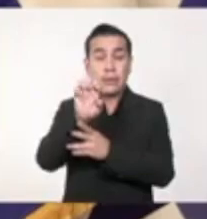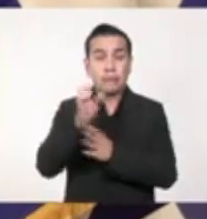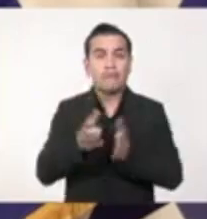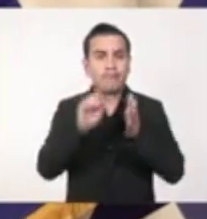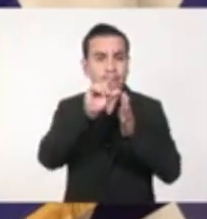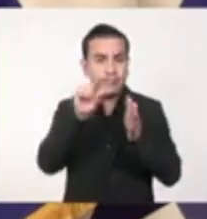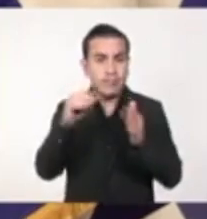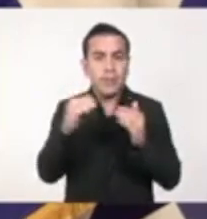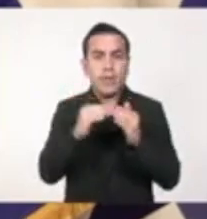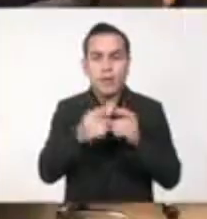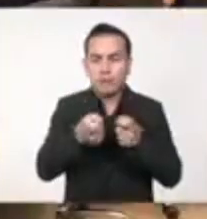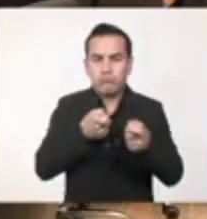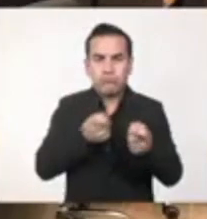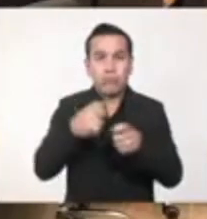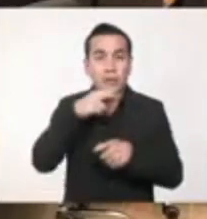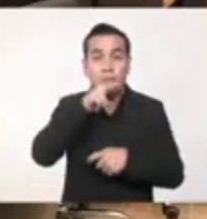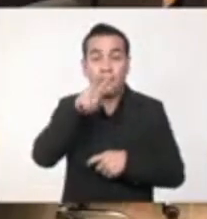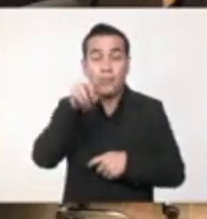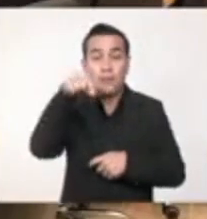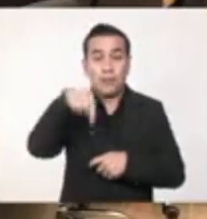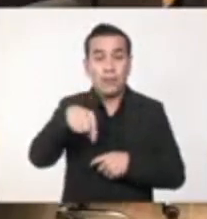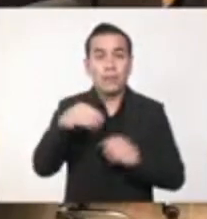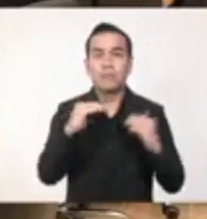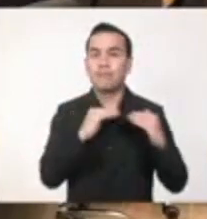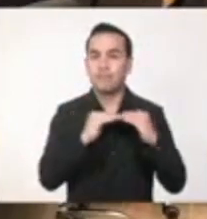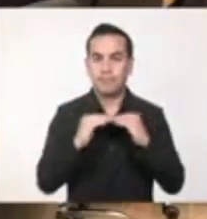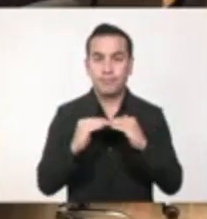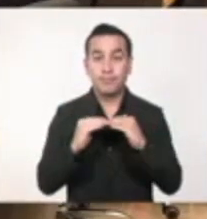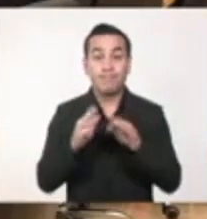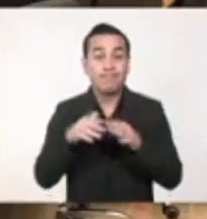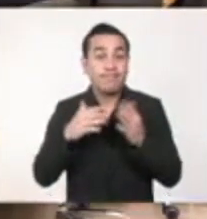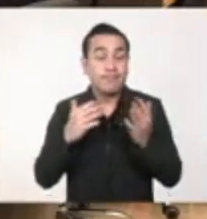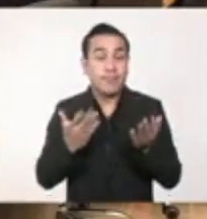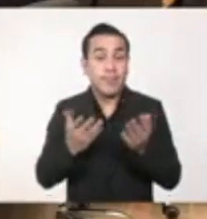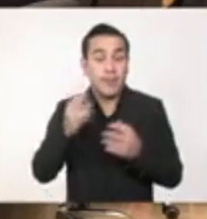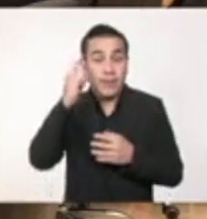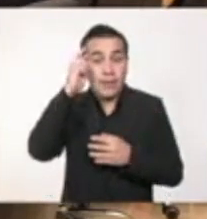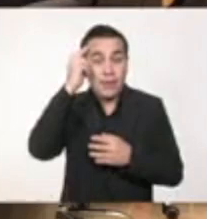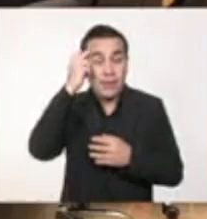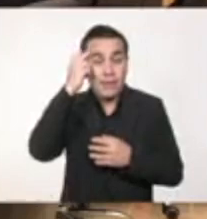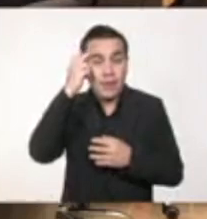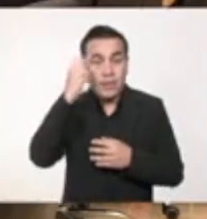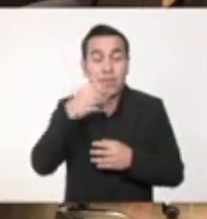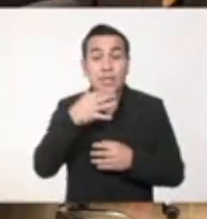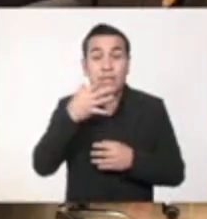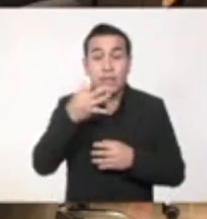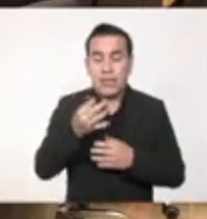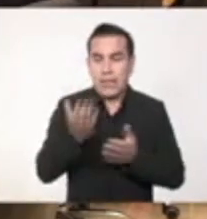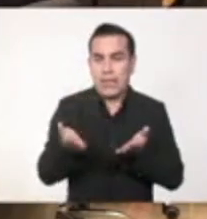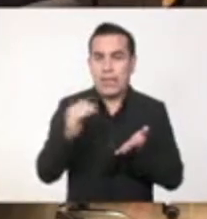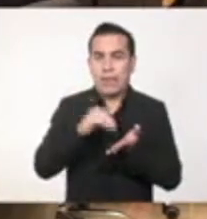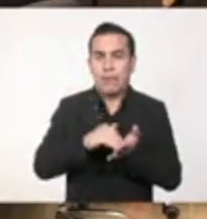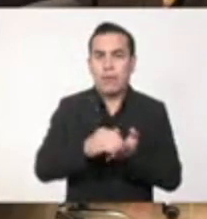that on this occasion and therefore the custom in El Salvador and done so it was again is that the participation in the